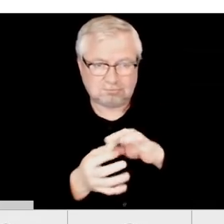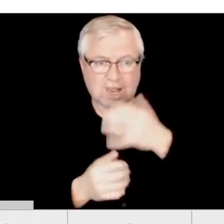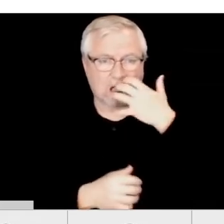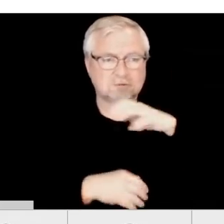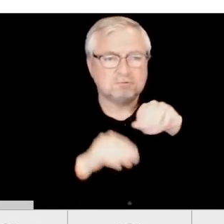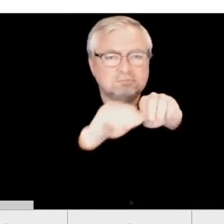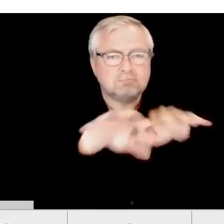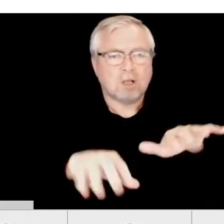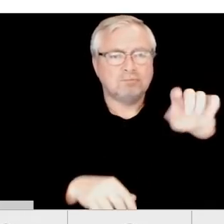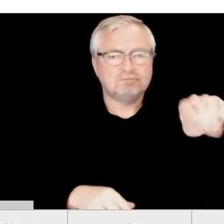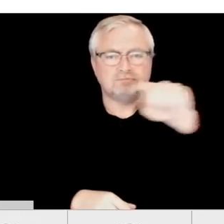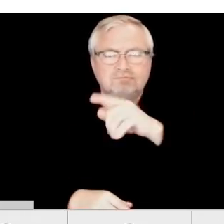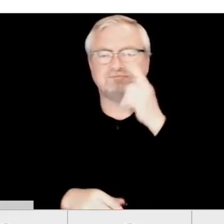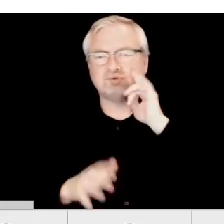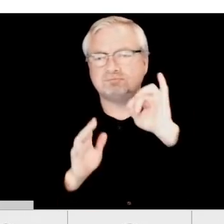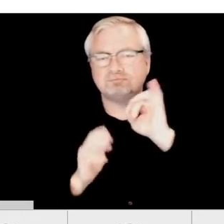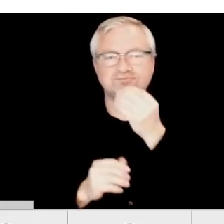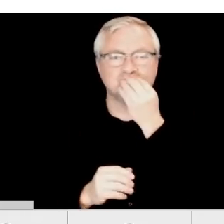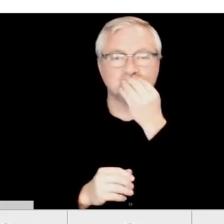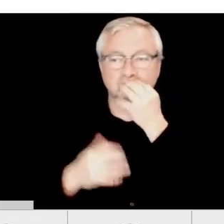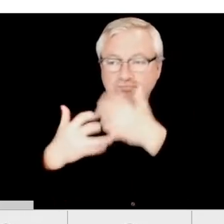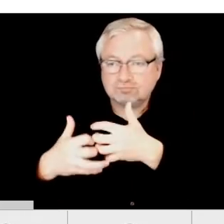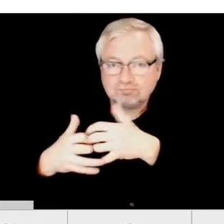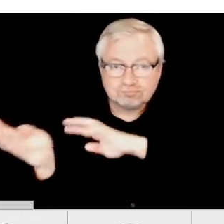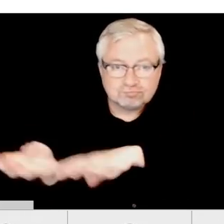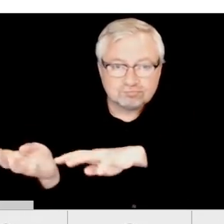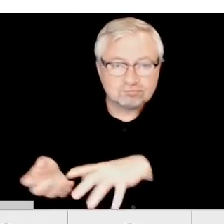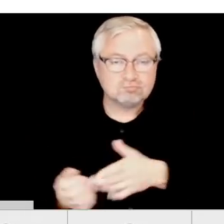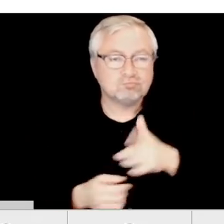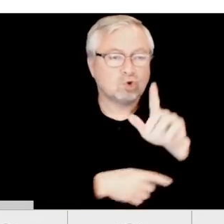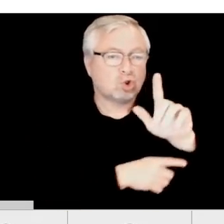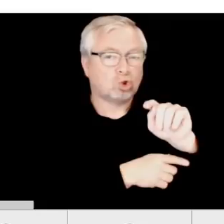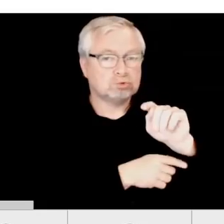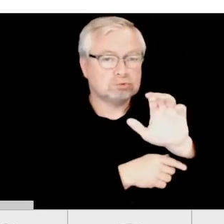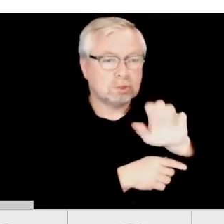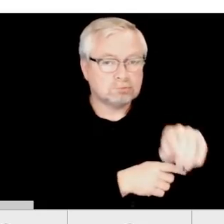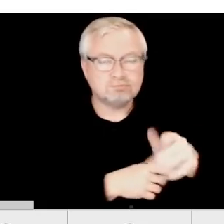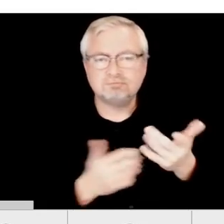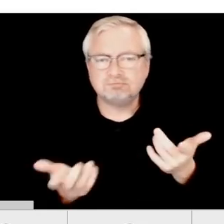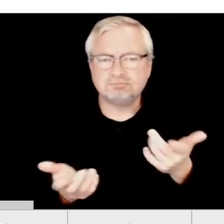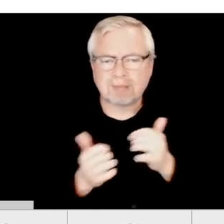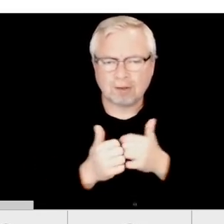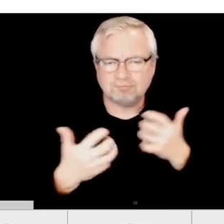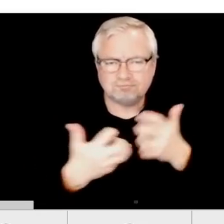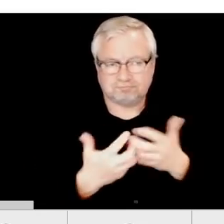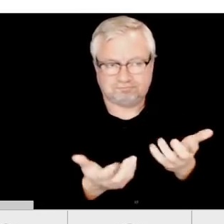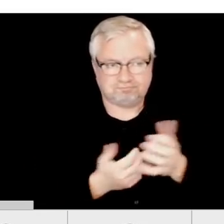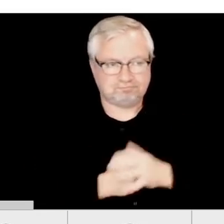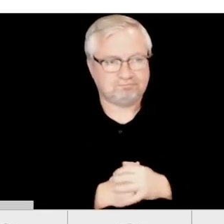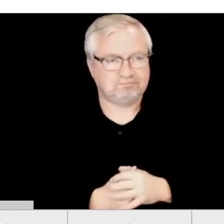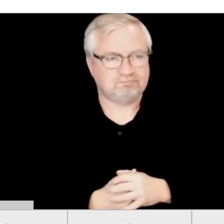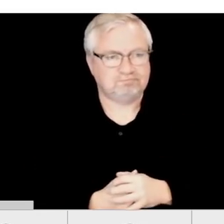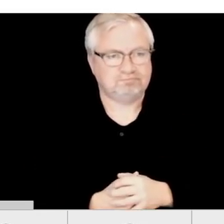processing plants or long-term care facilities or other extra active settings. Can you take a second?